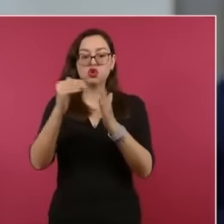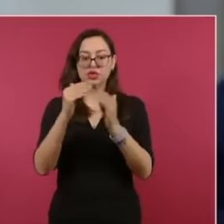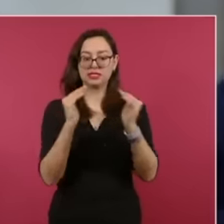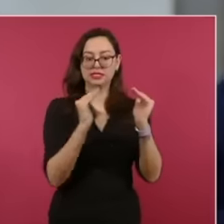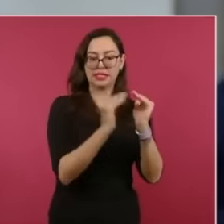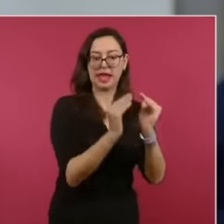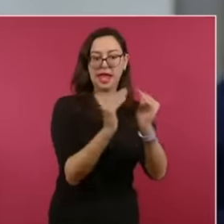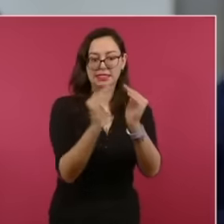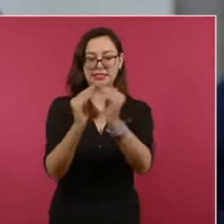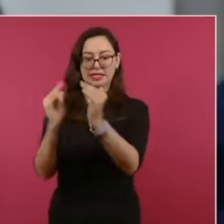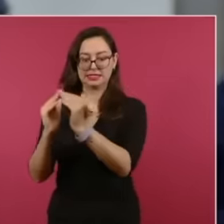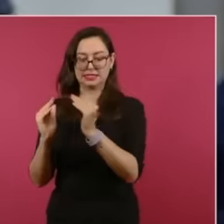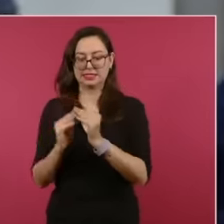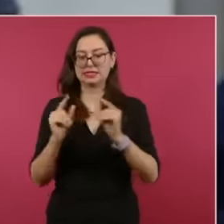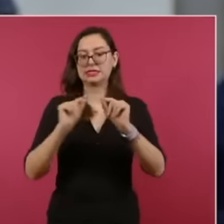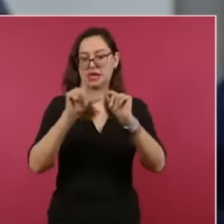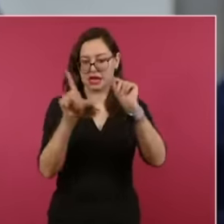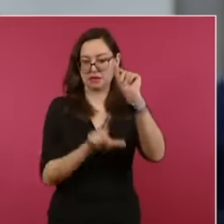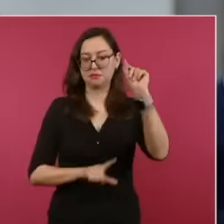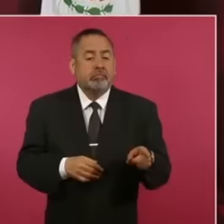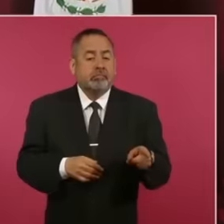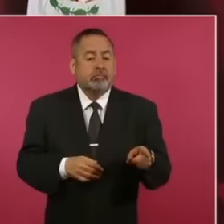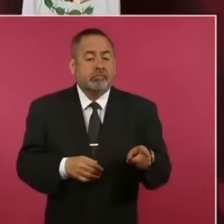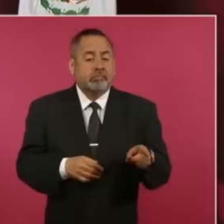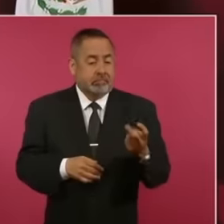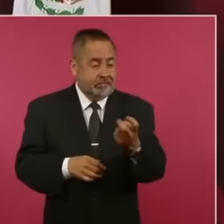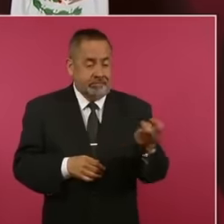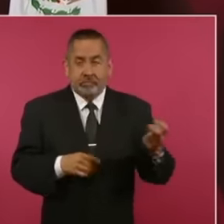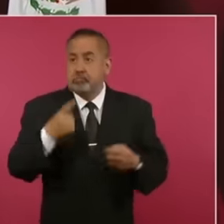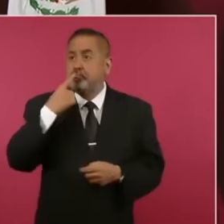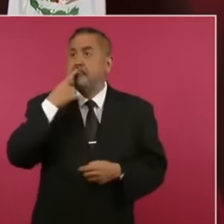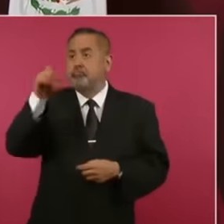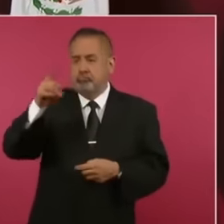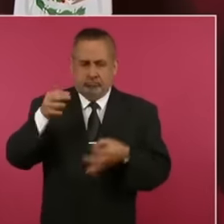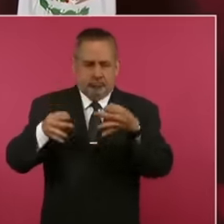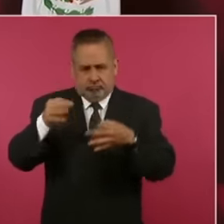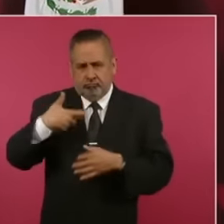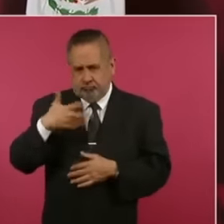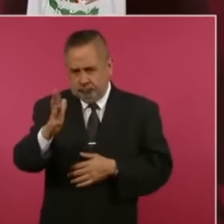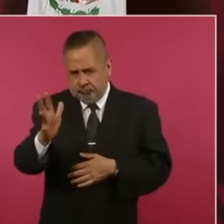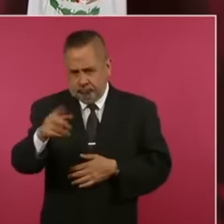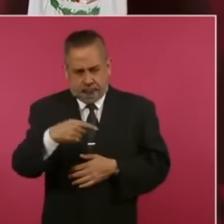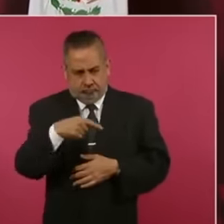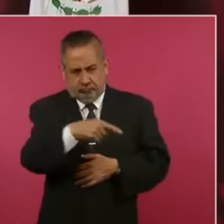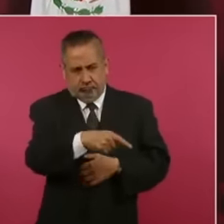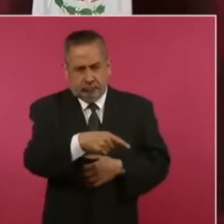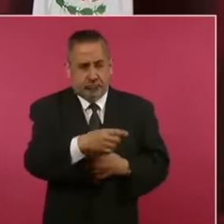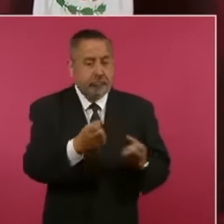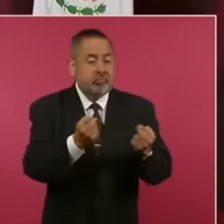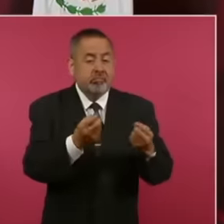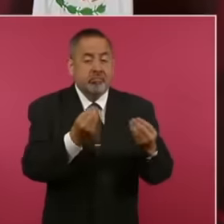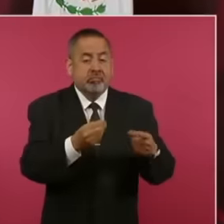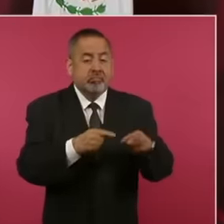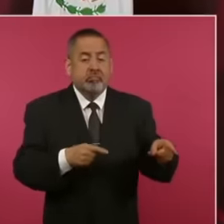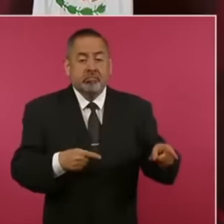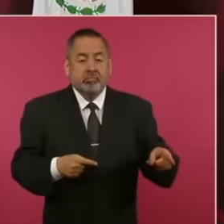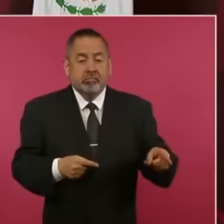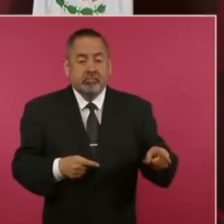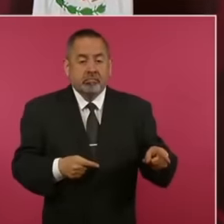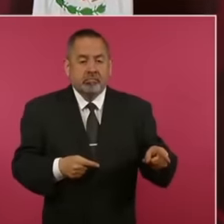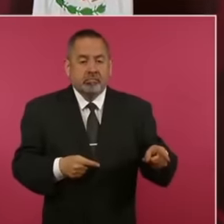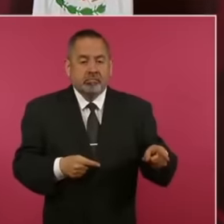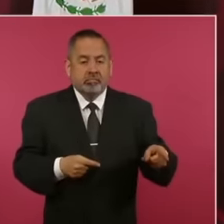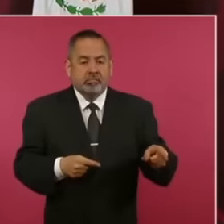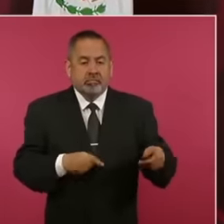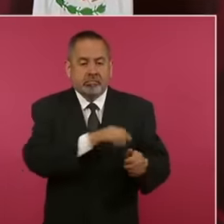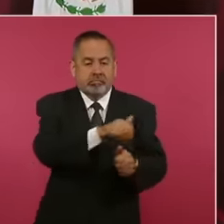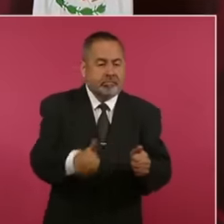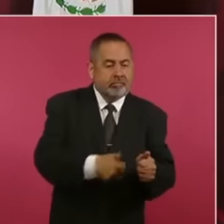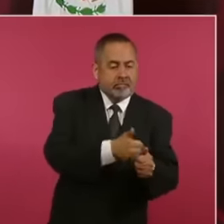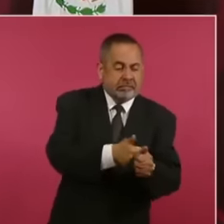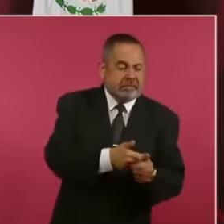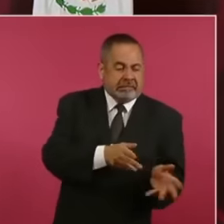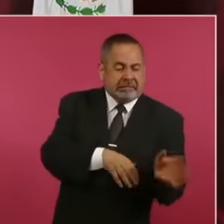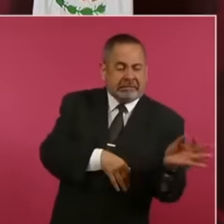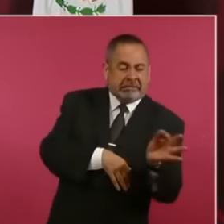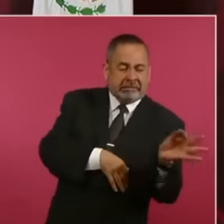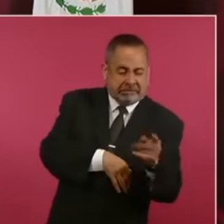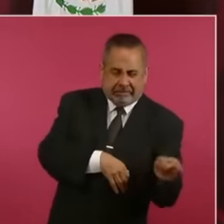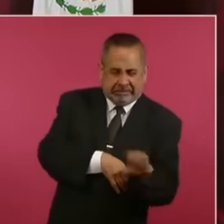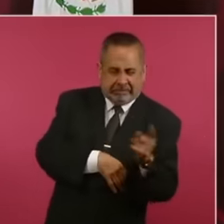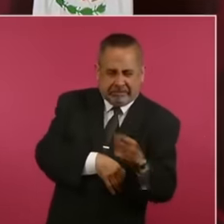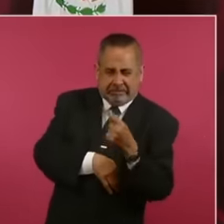that many because of this complaint that we filed are helping pseudo-environmental groups linked